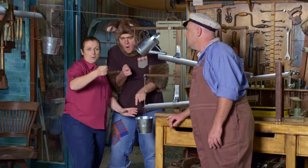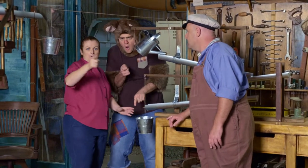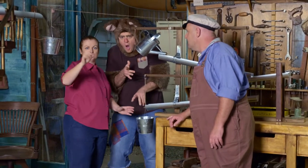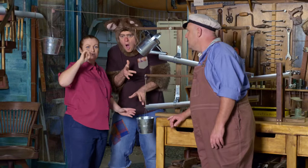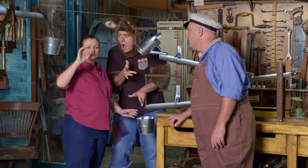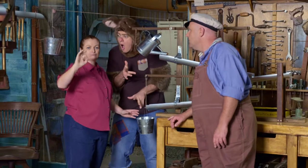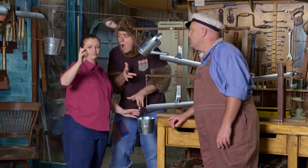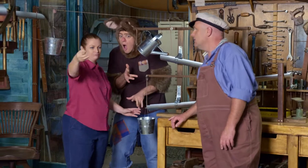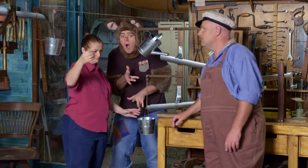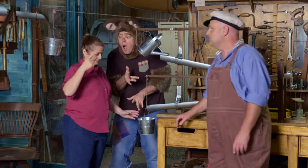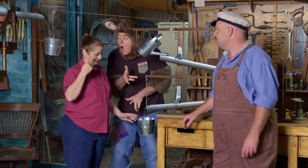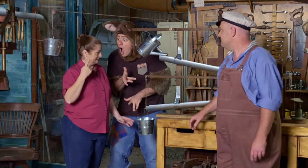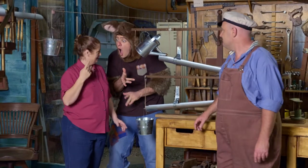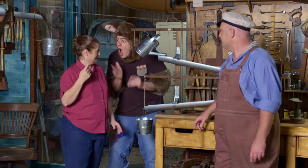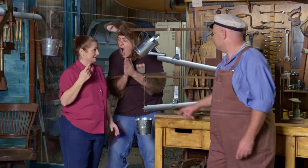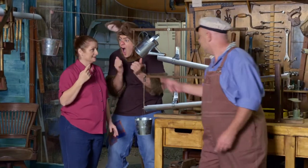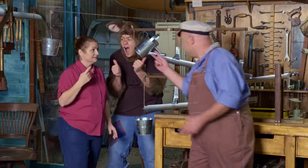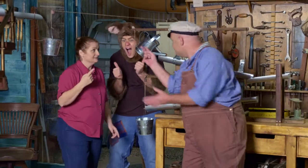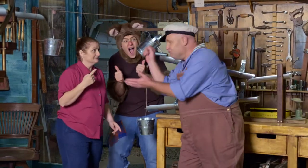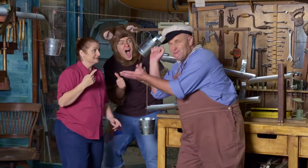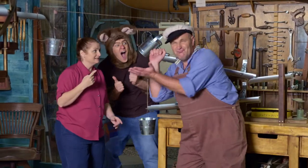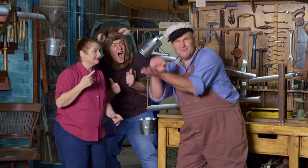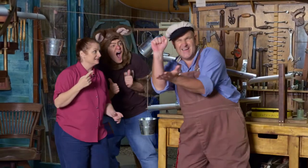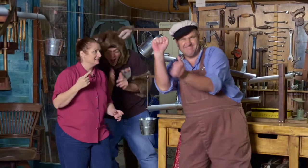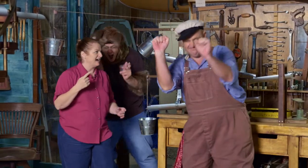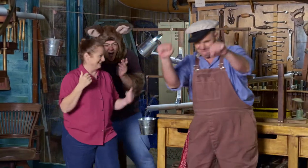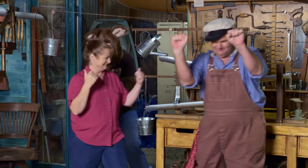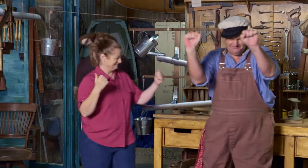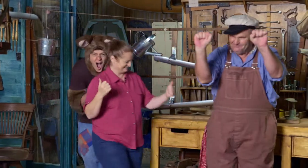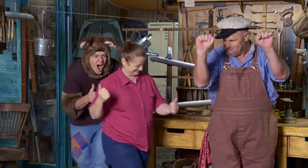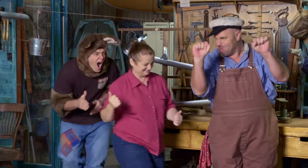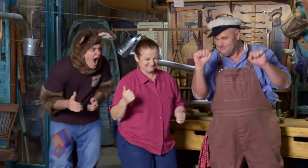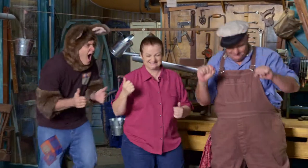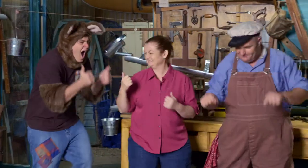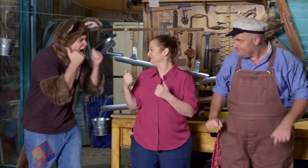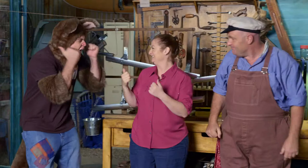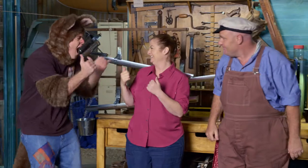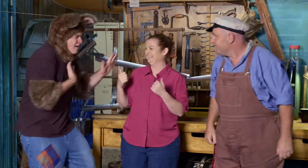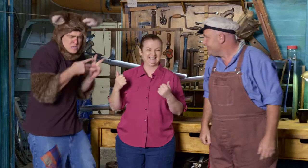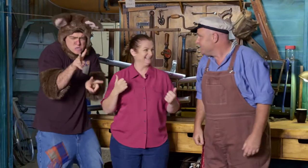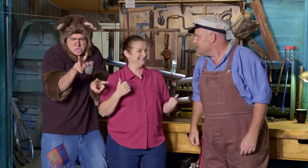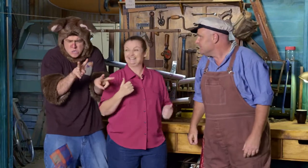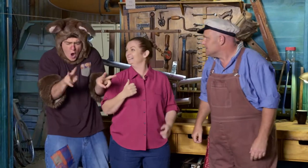and the marble would start to roll. Oh, great. Yes, you're spot-on! Oh, wow!